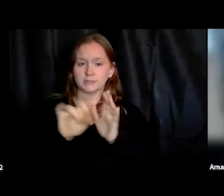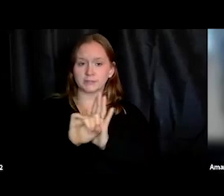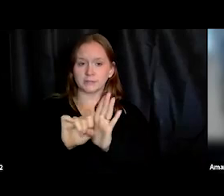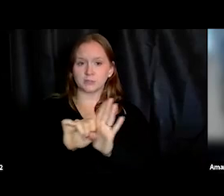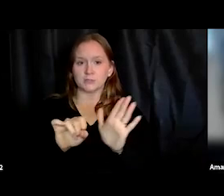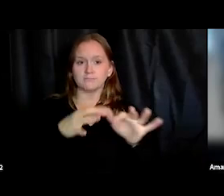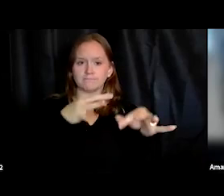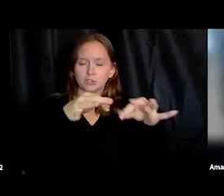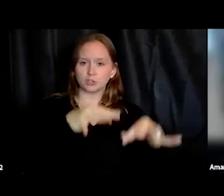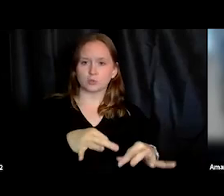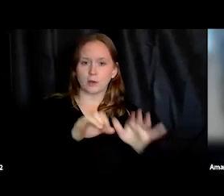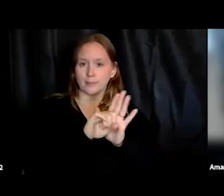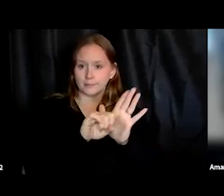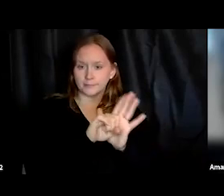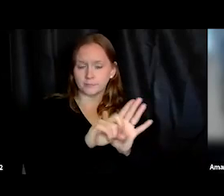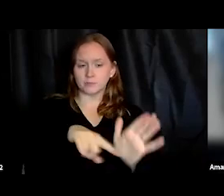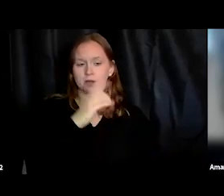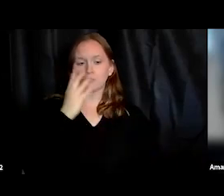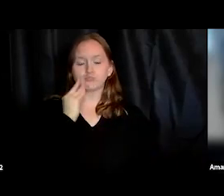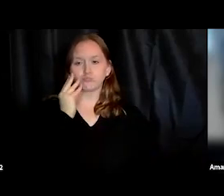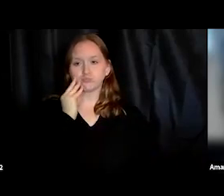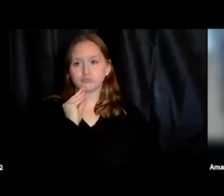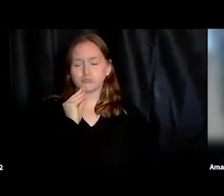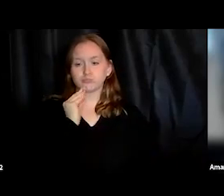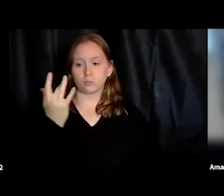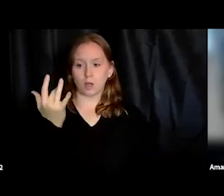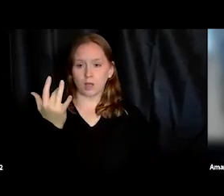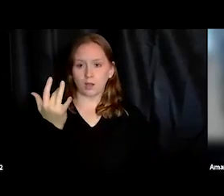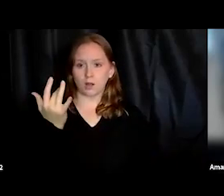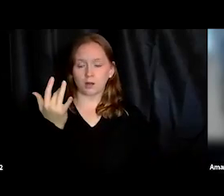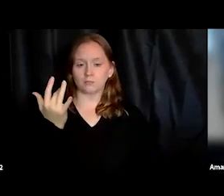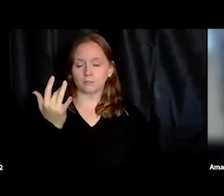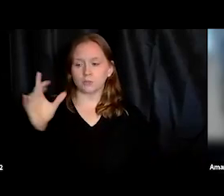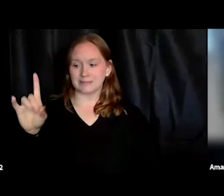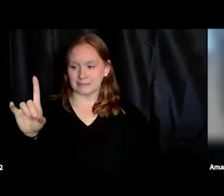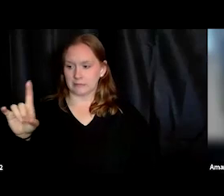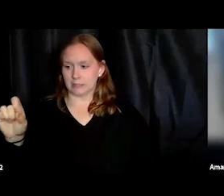and applicant experiences so that the DDS examiner